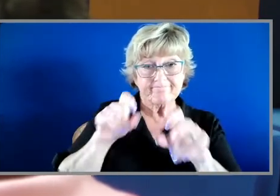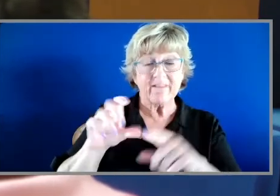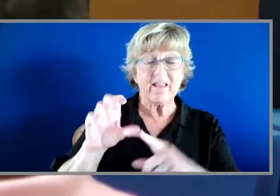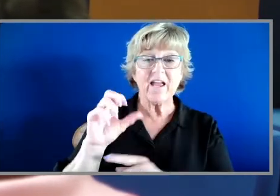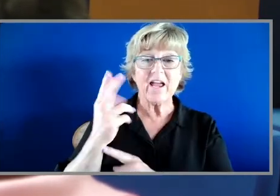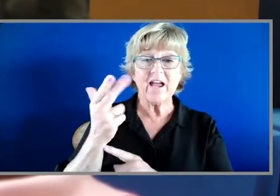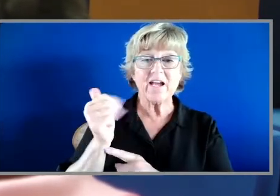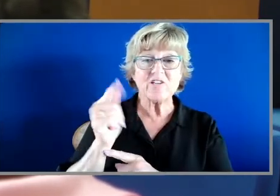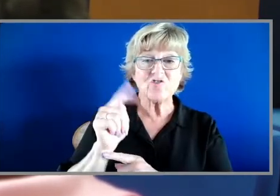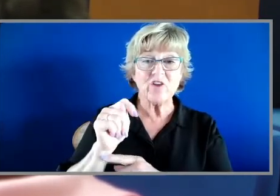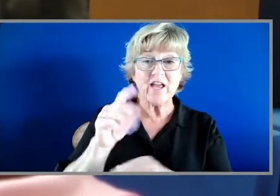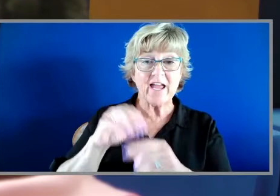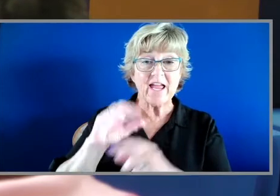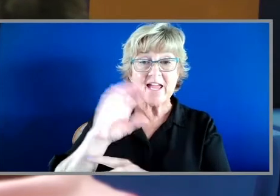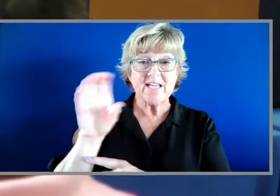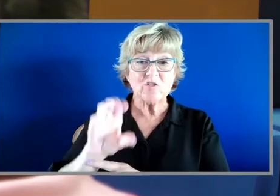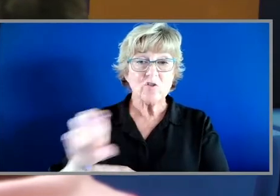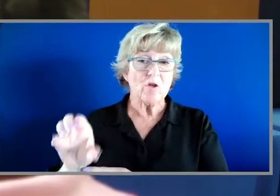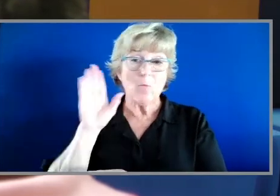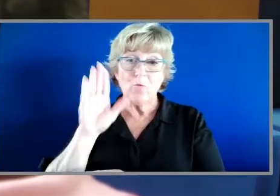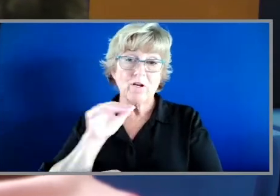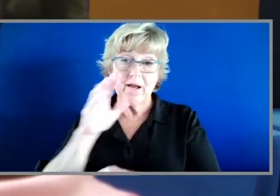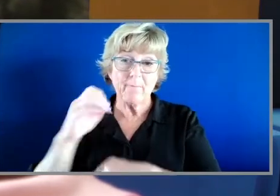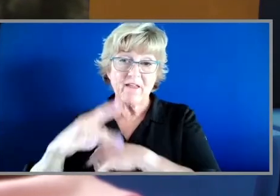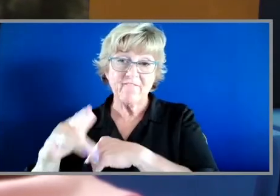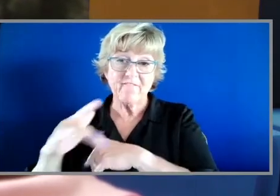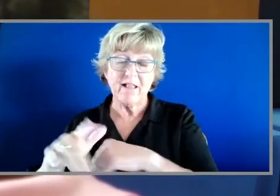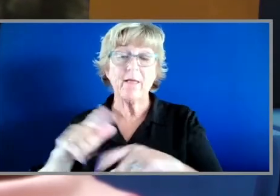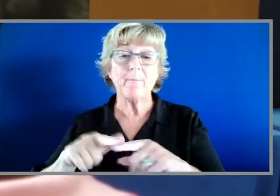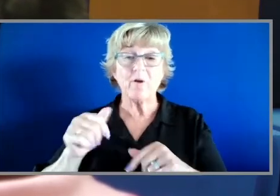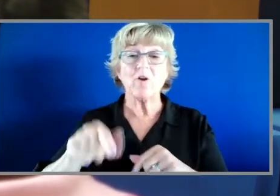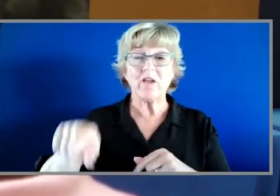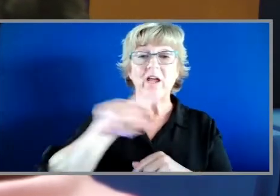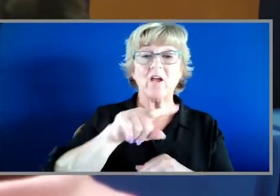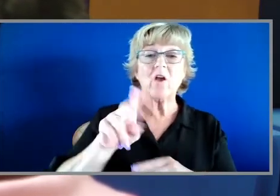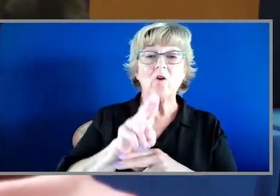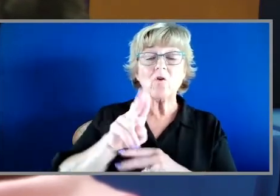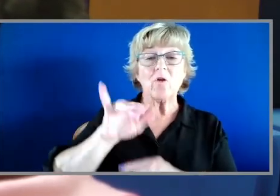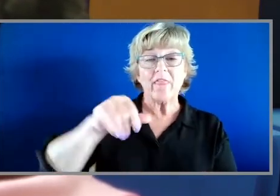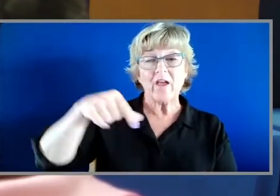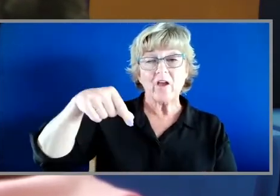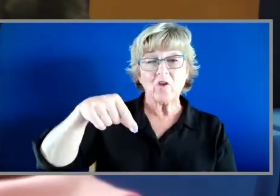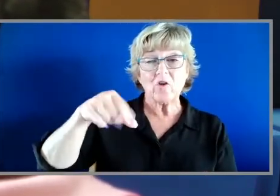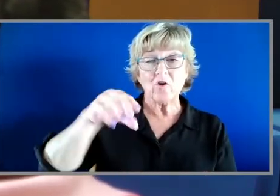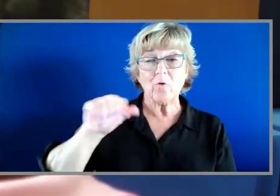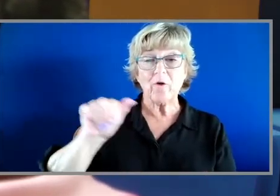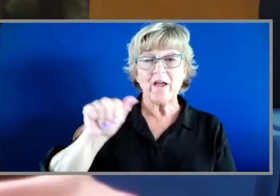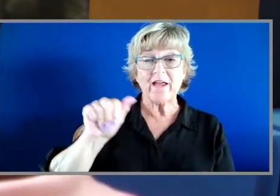Studio: The chat feature in zoom will not be available but participants can use the Q amp a feature, and I will read those